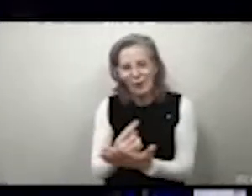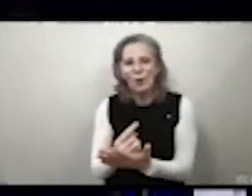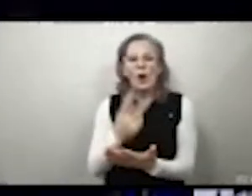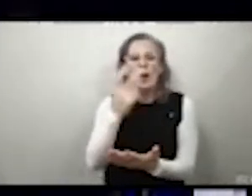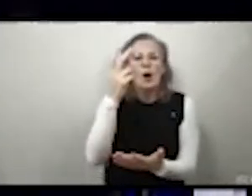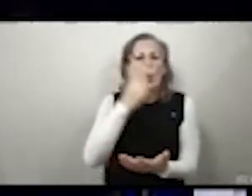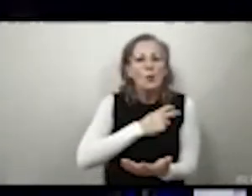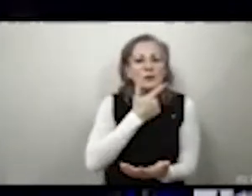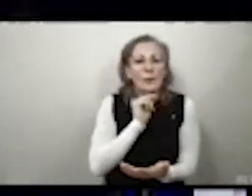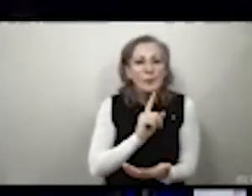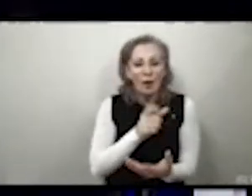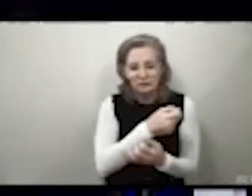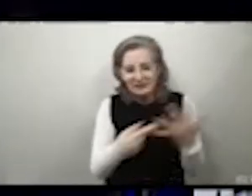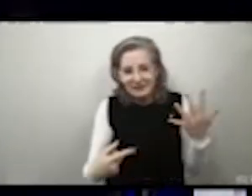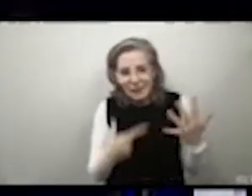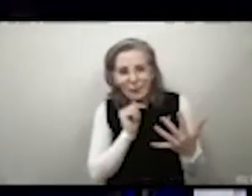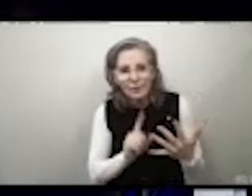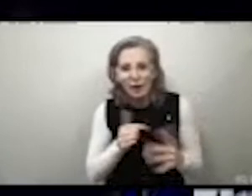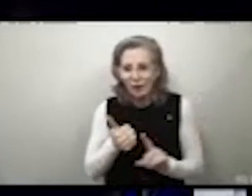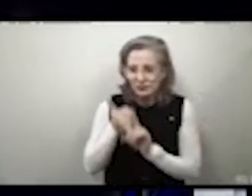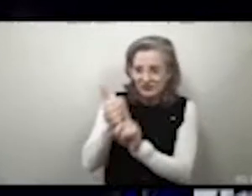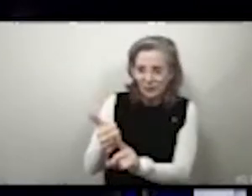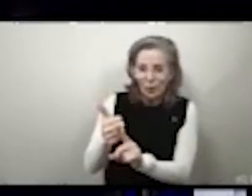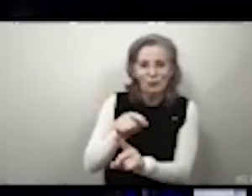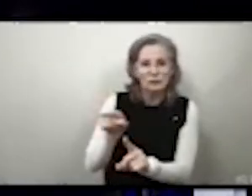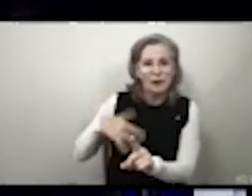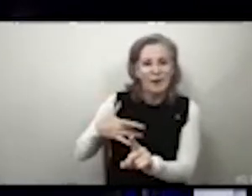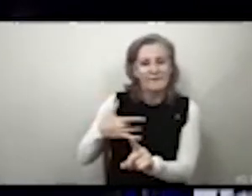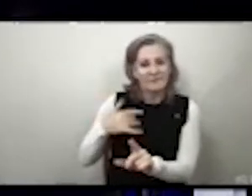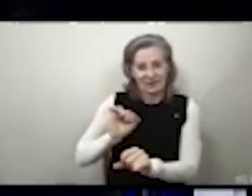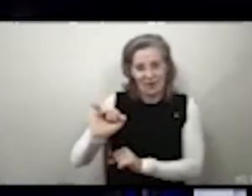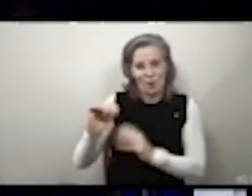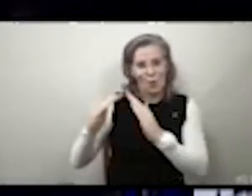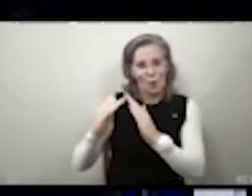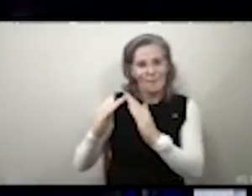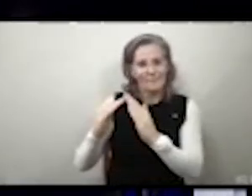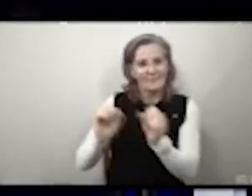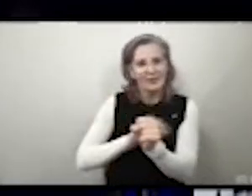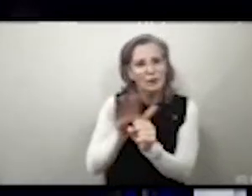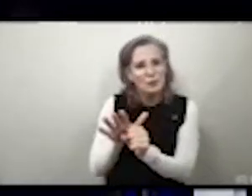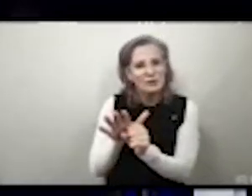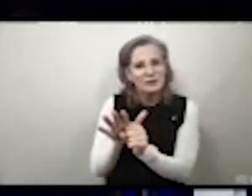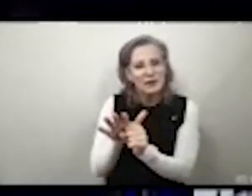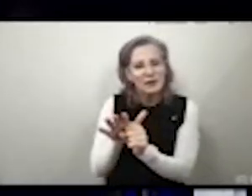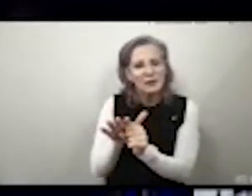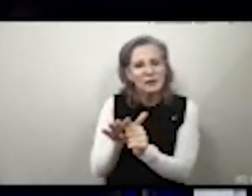to live in their own homes in the community during this difficult time. And what, what can we learn from